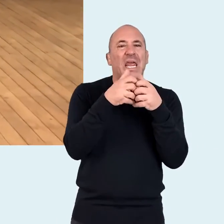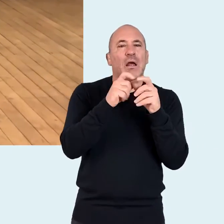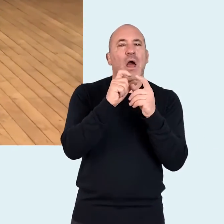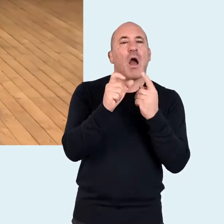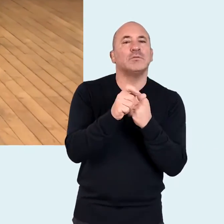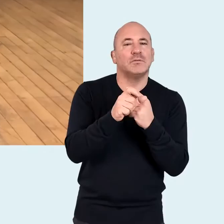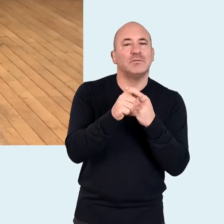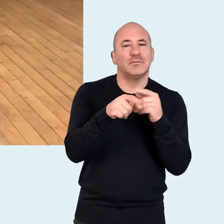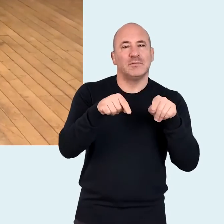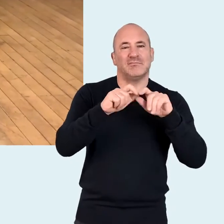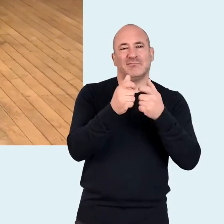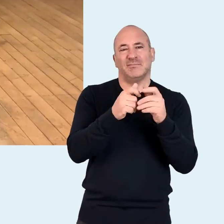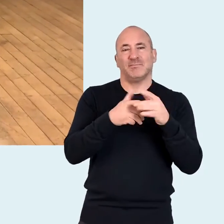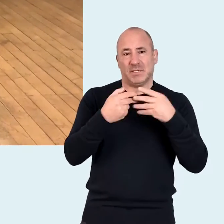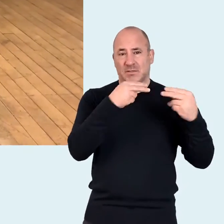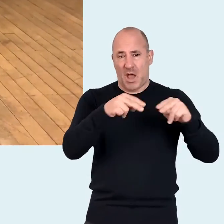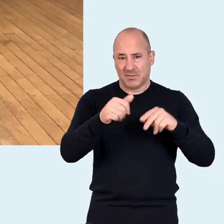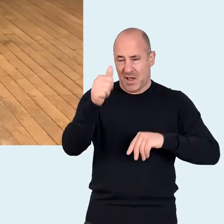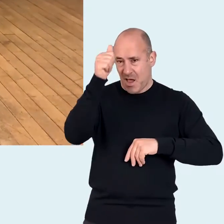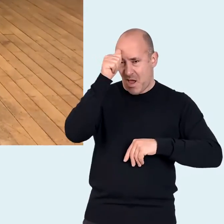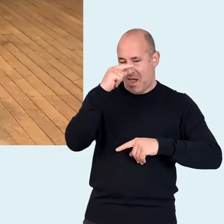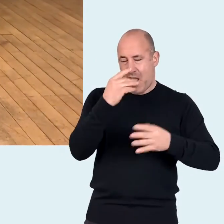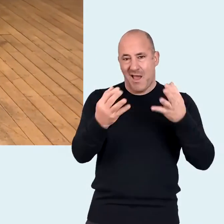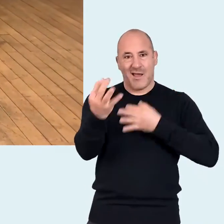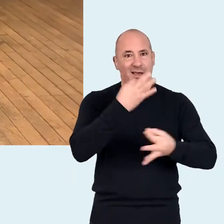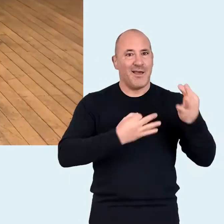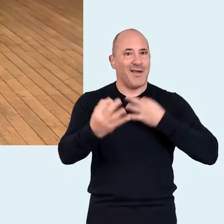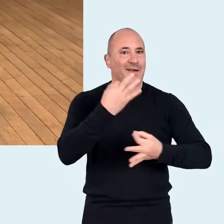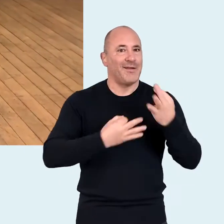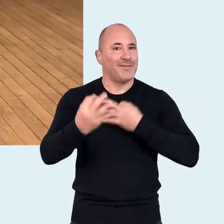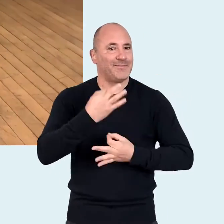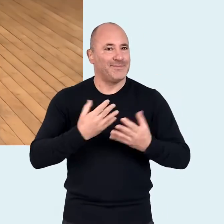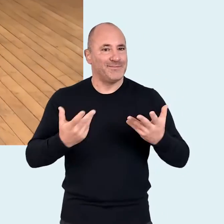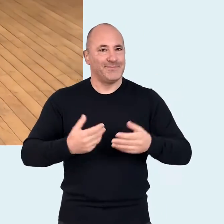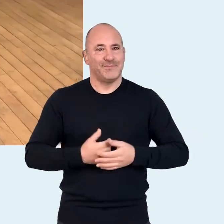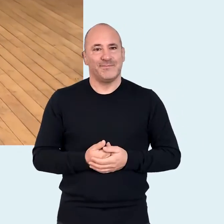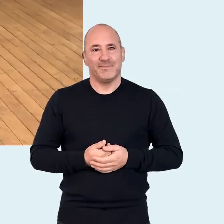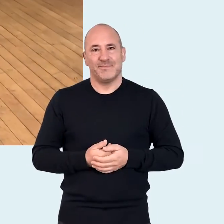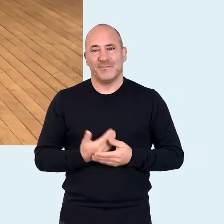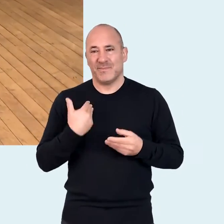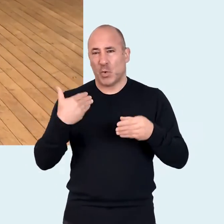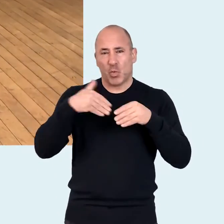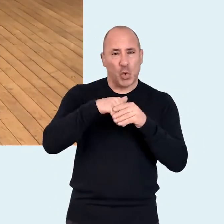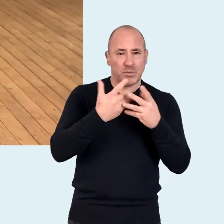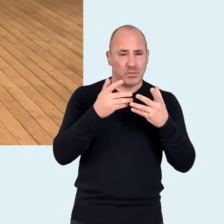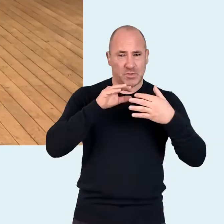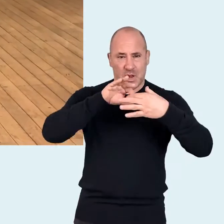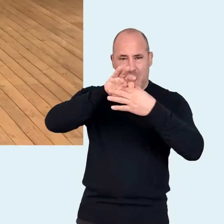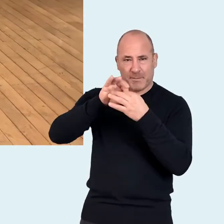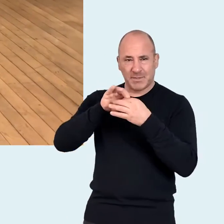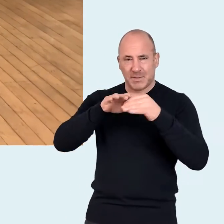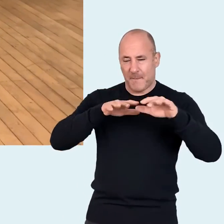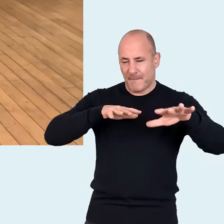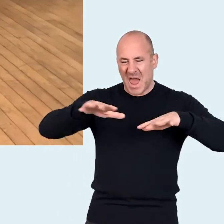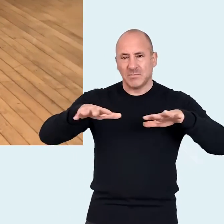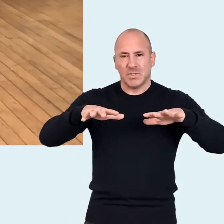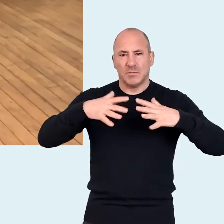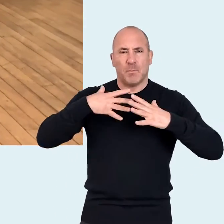class so that the dancers can feel free to ask questions. We include alignment, placement